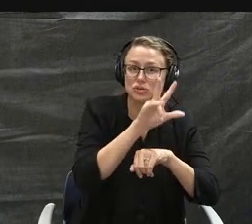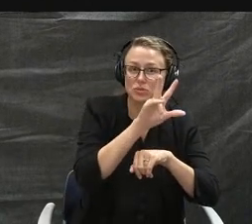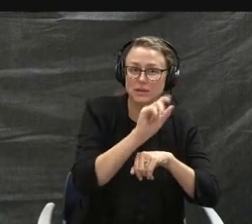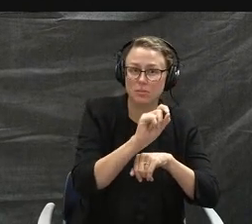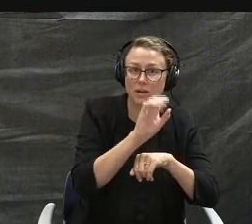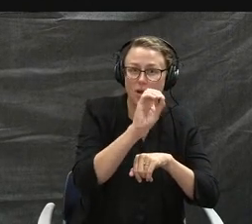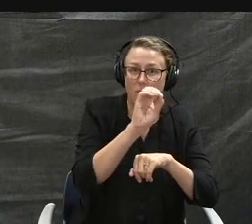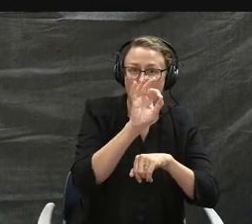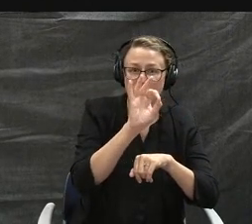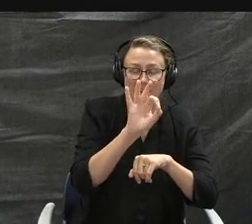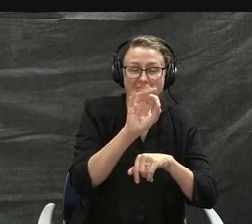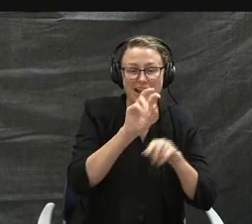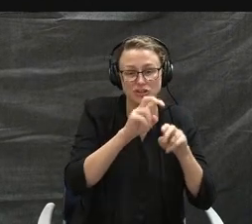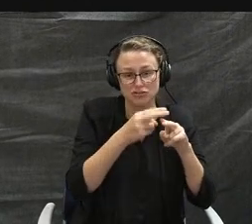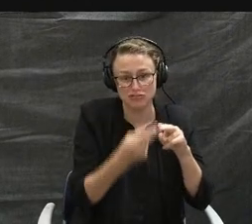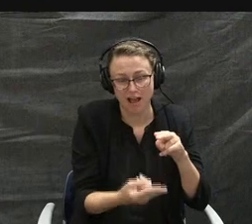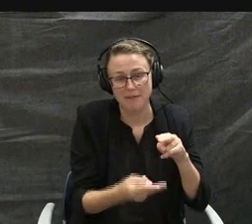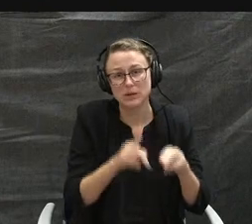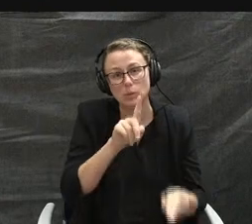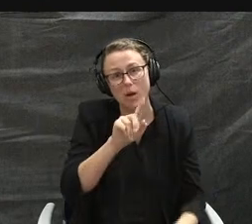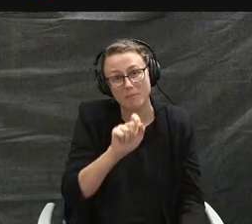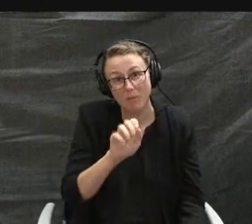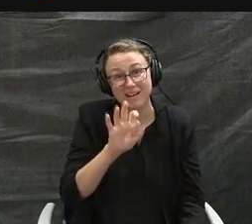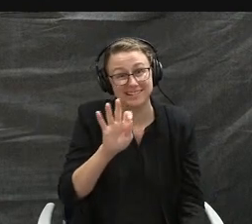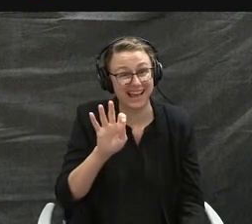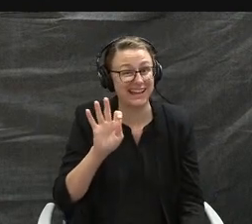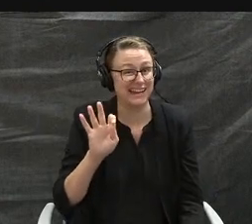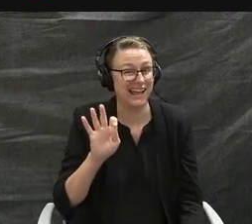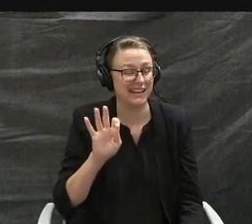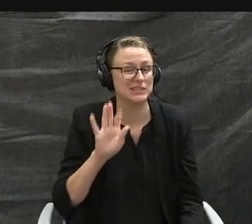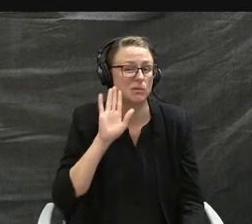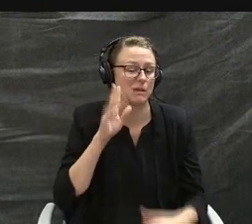estimated 1.99. With a net present, value savings of 400 eleven $1000.